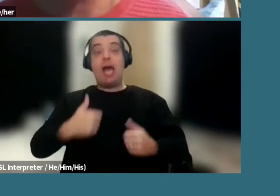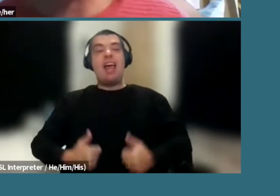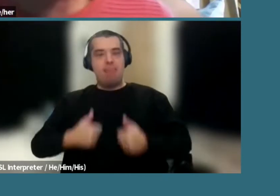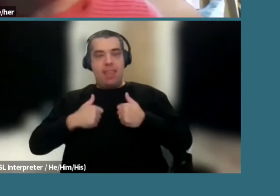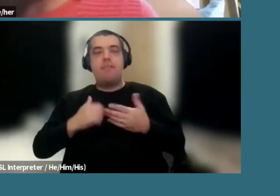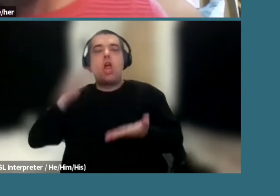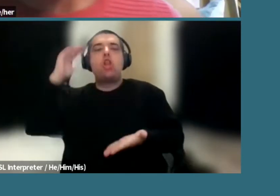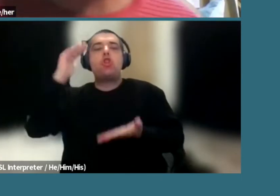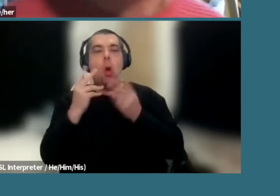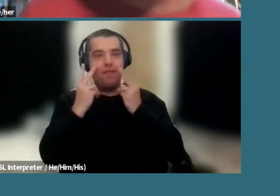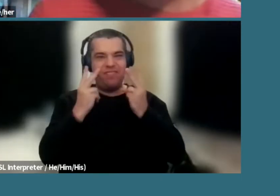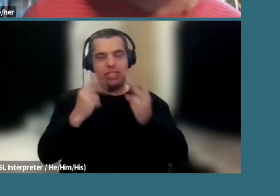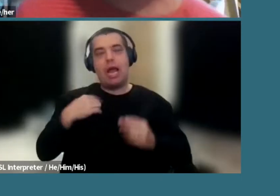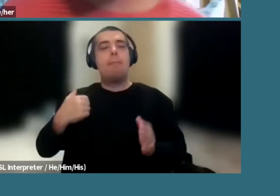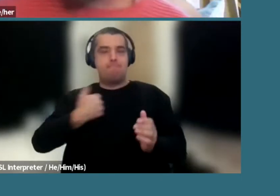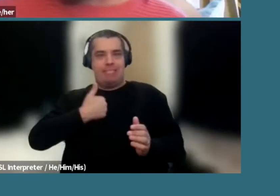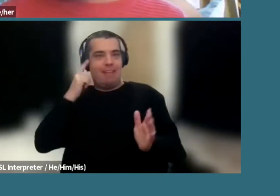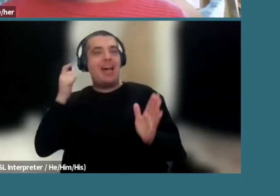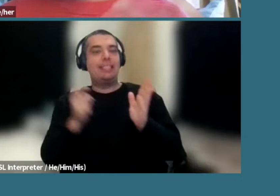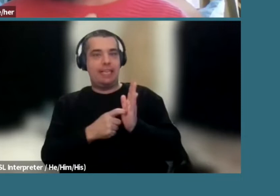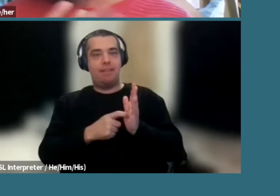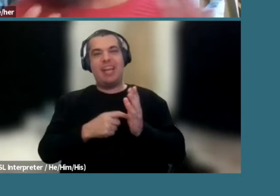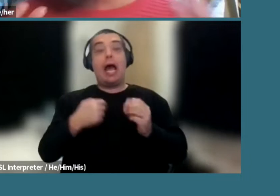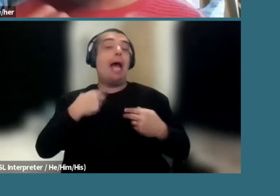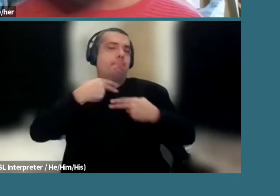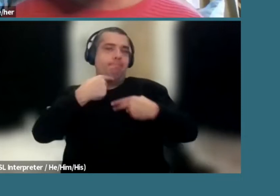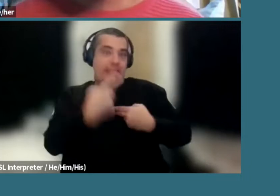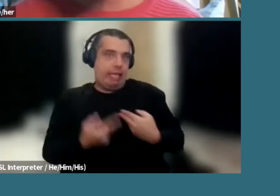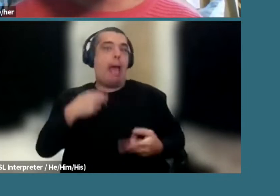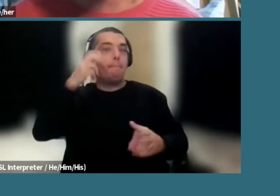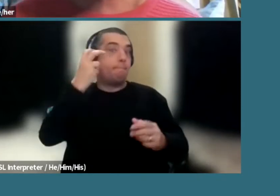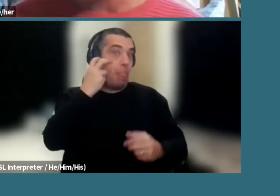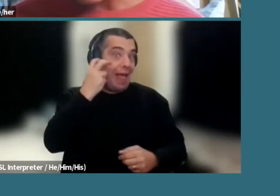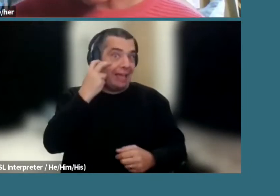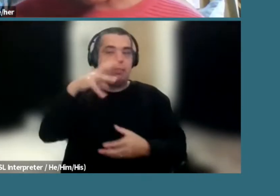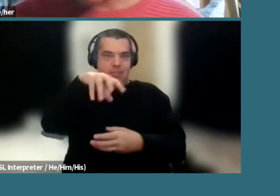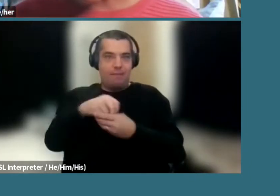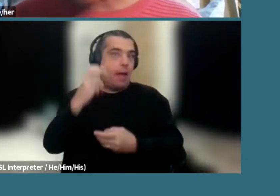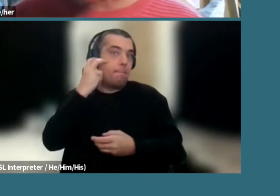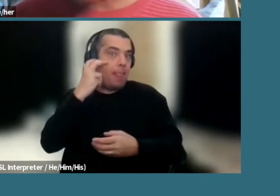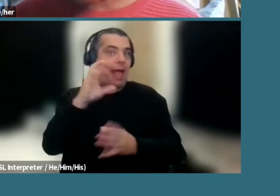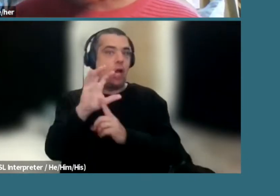I identify more with saying I'm blind just because I'm within blind culture.